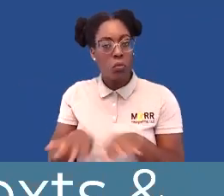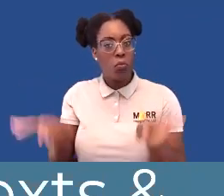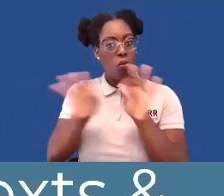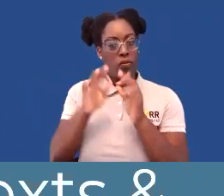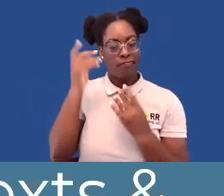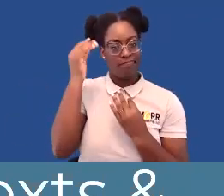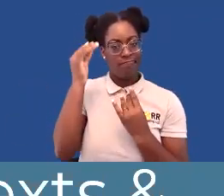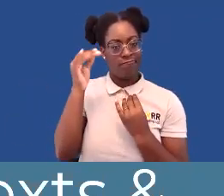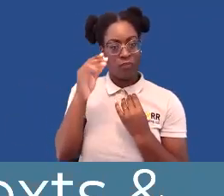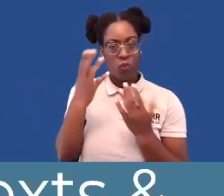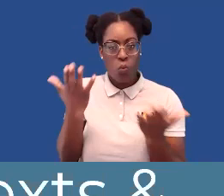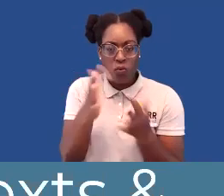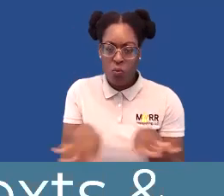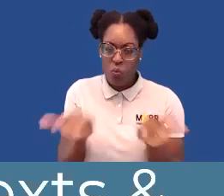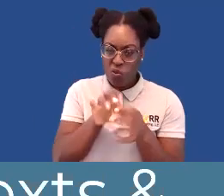what you can do at a local level,